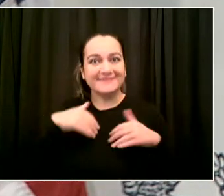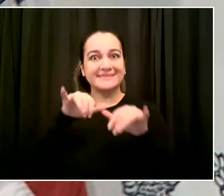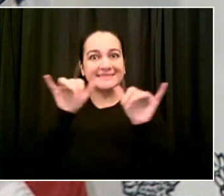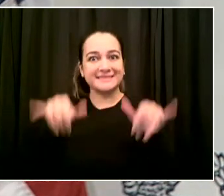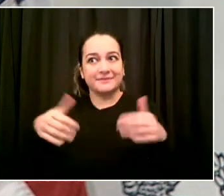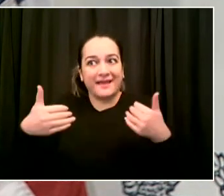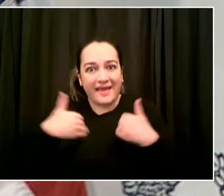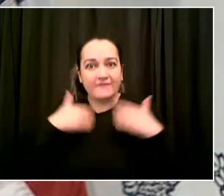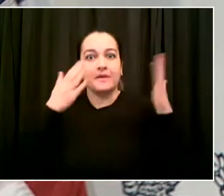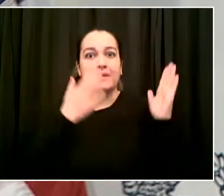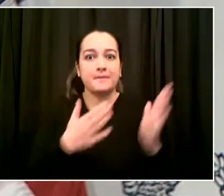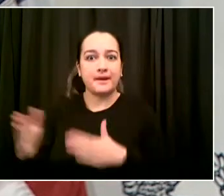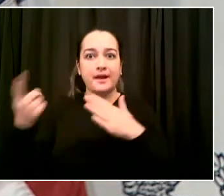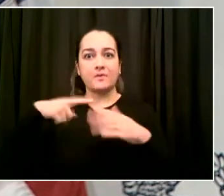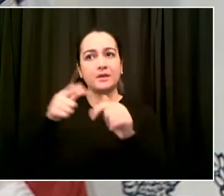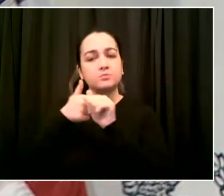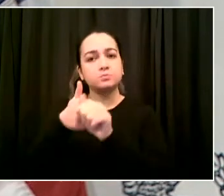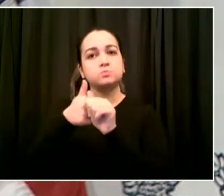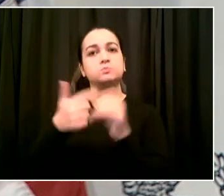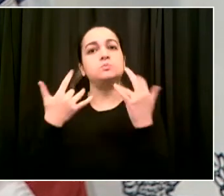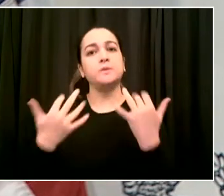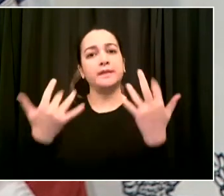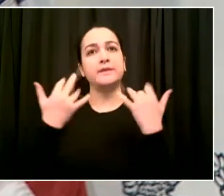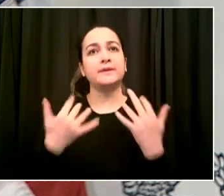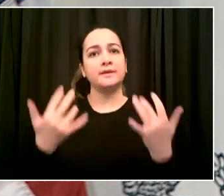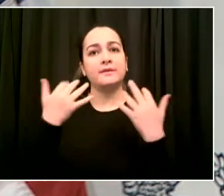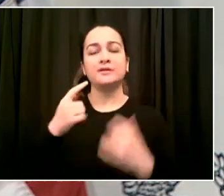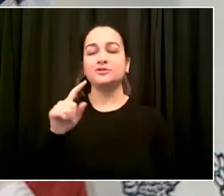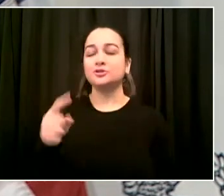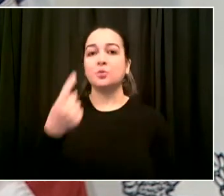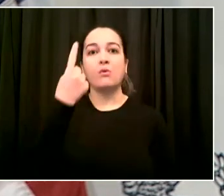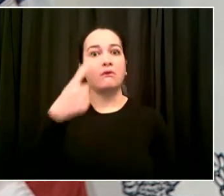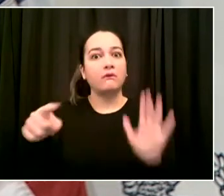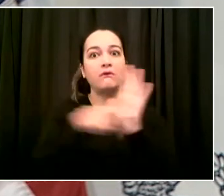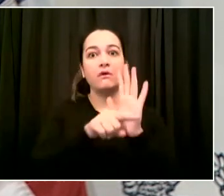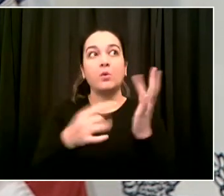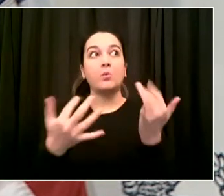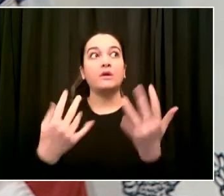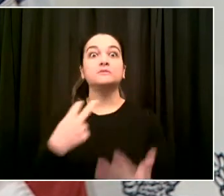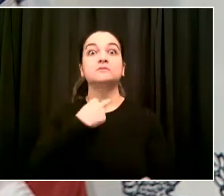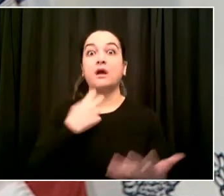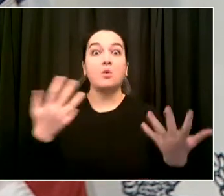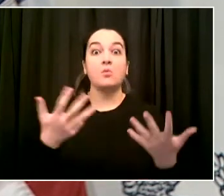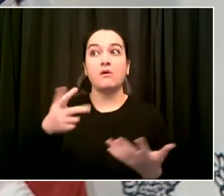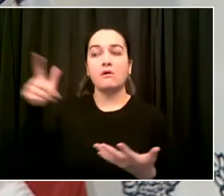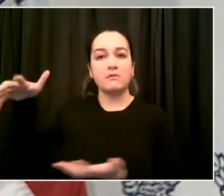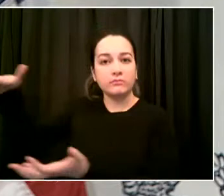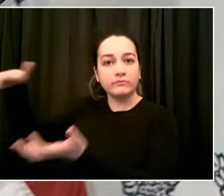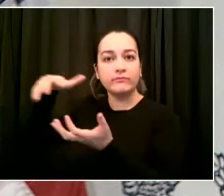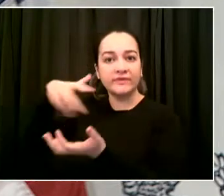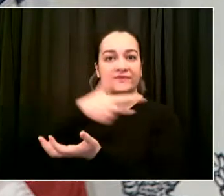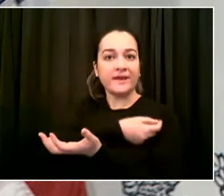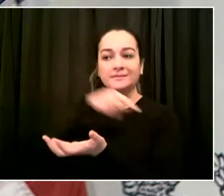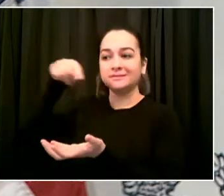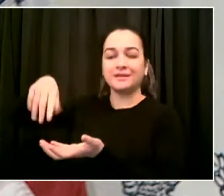SUPPLY BUT WE ARE READY TO DO IT. WE ARE HAVING ALL THE PIECES IN PLACE TO DO IT AND I BELIEVE THE SUPPLY OF